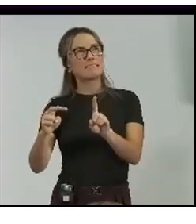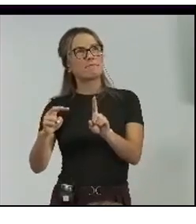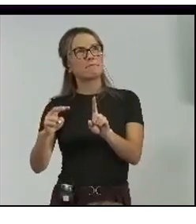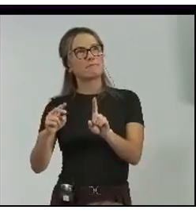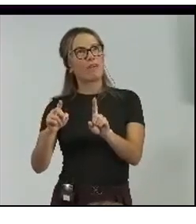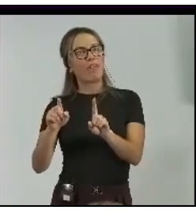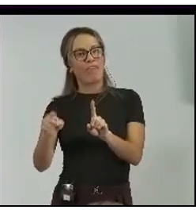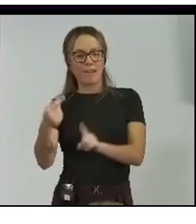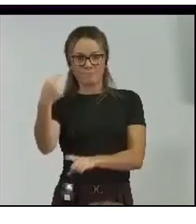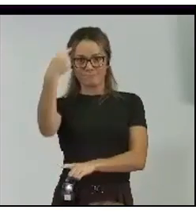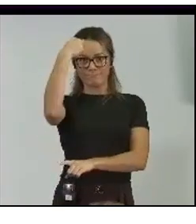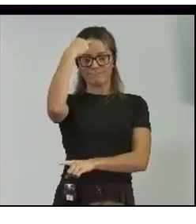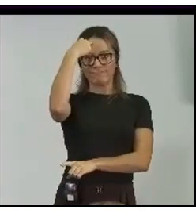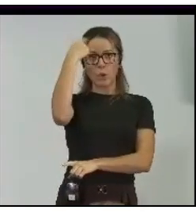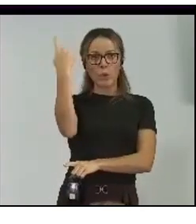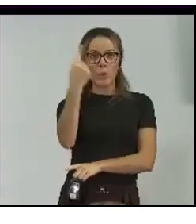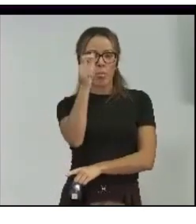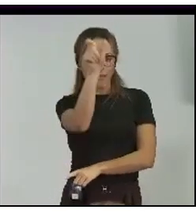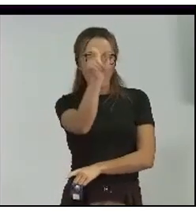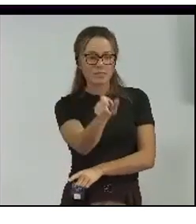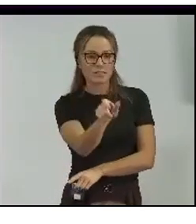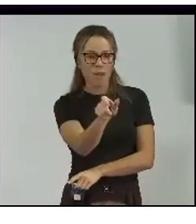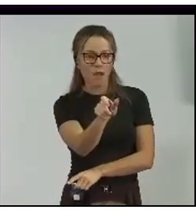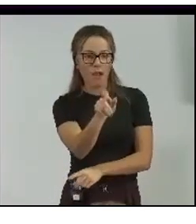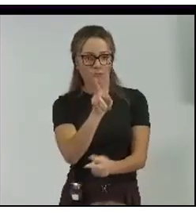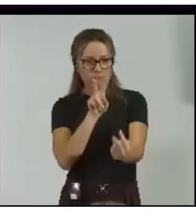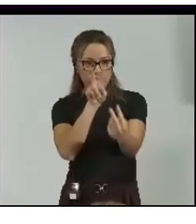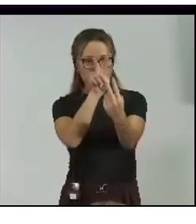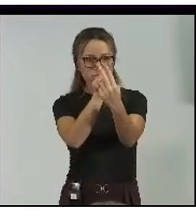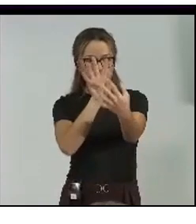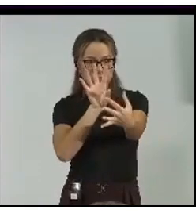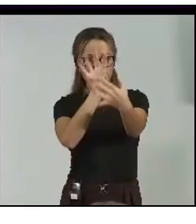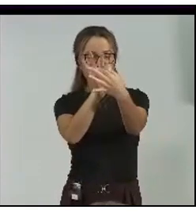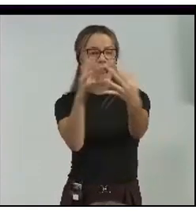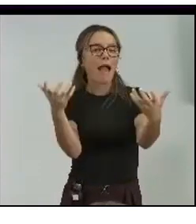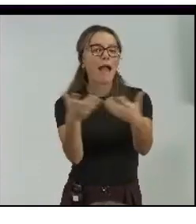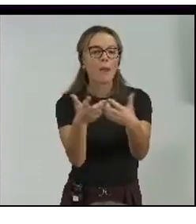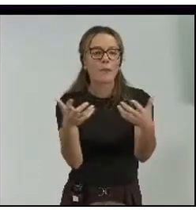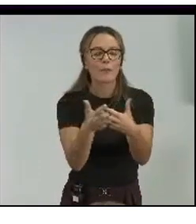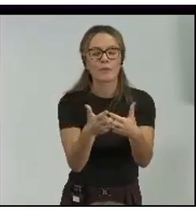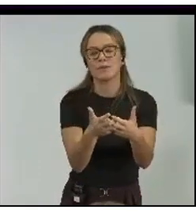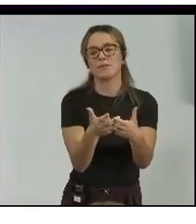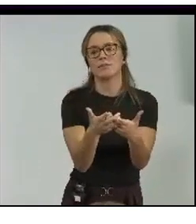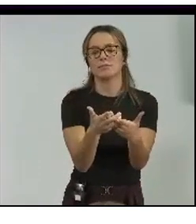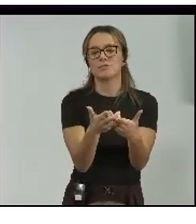mind and thinking about how I can reach them. So I think that that experience of thinking